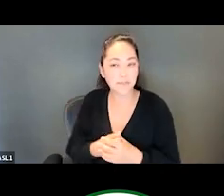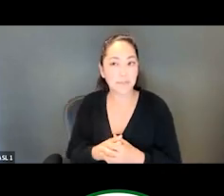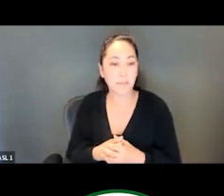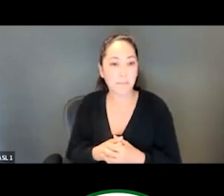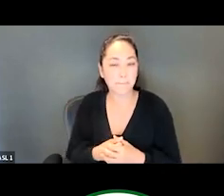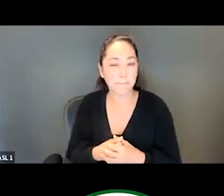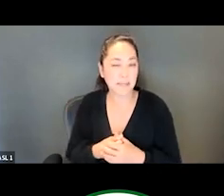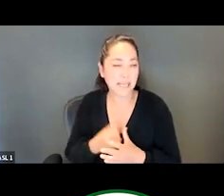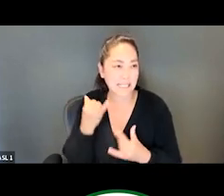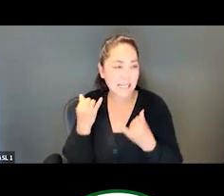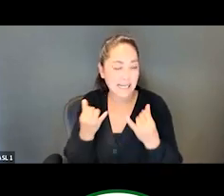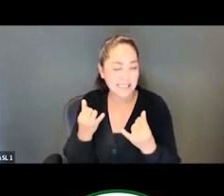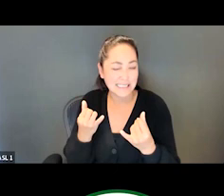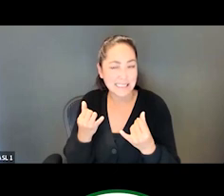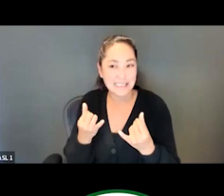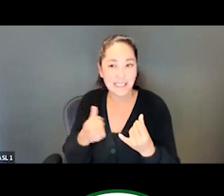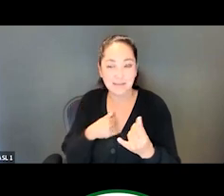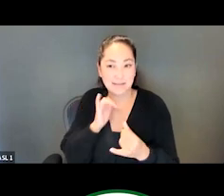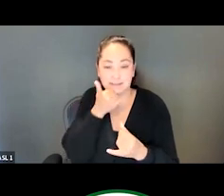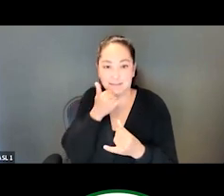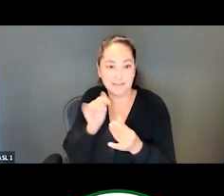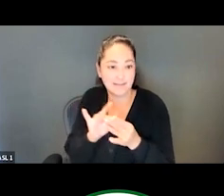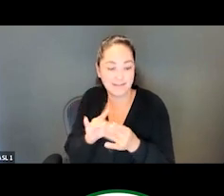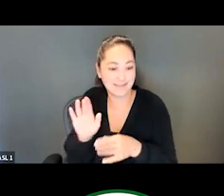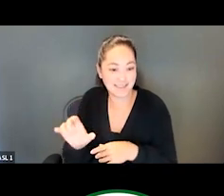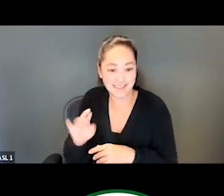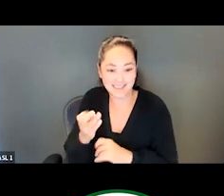with aren't as strong as they are when we're in collaboration with others.